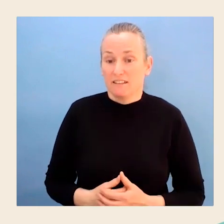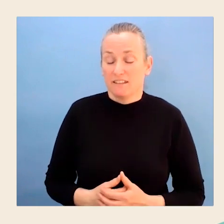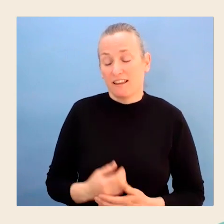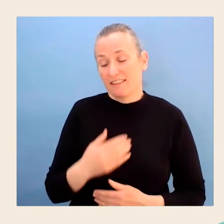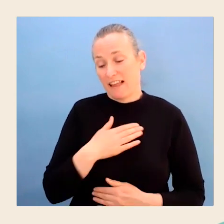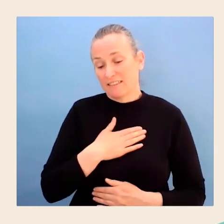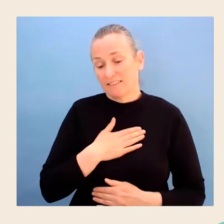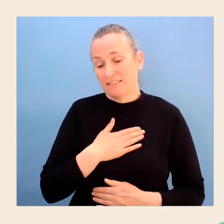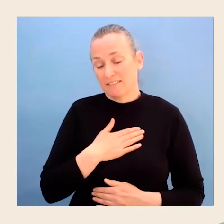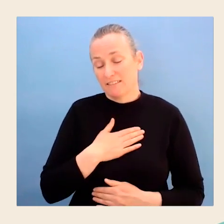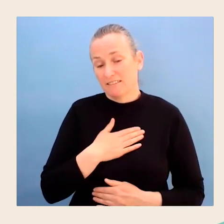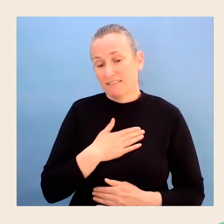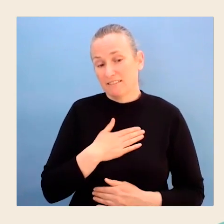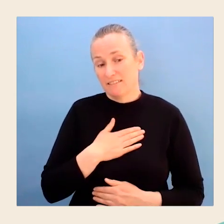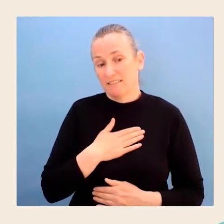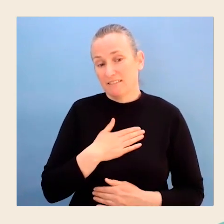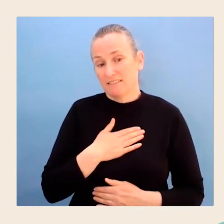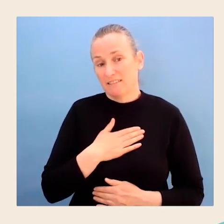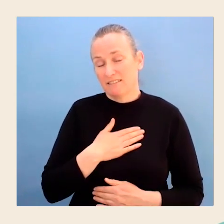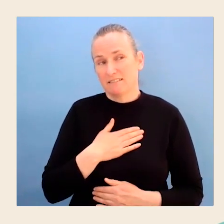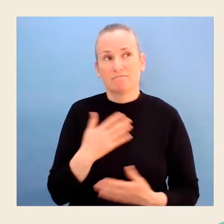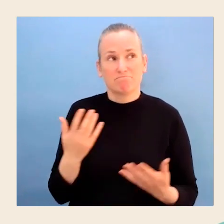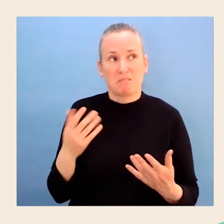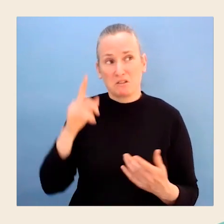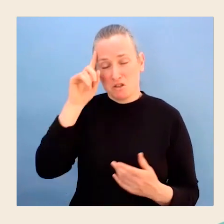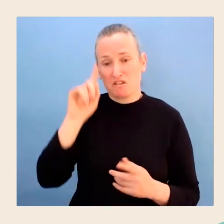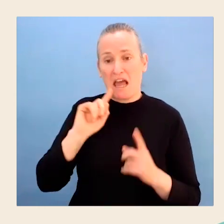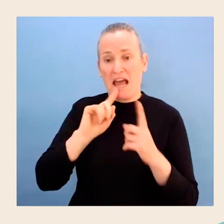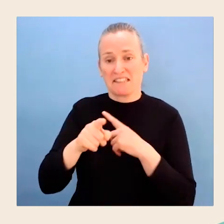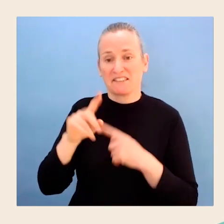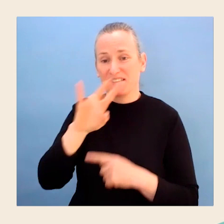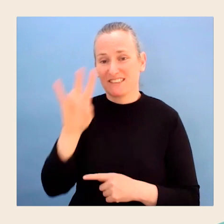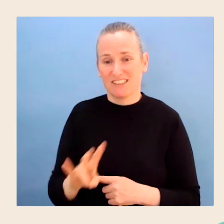Well, I did not answer your question that is my fire.